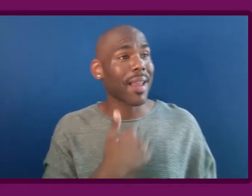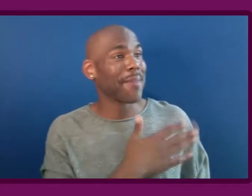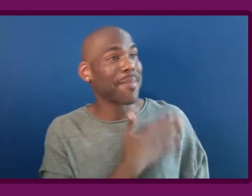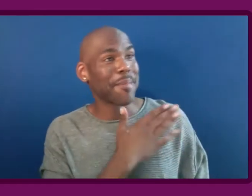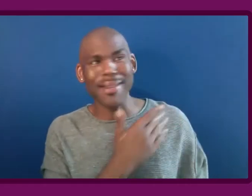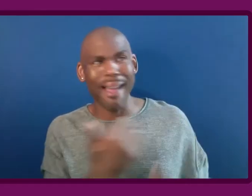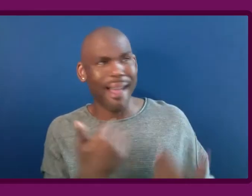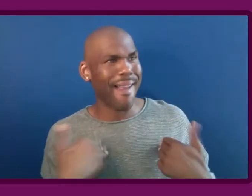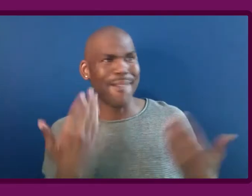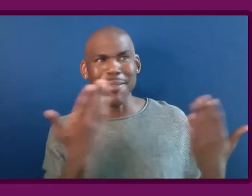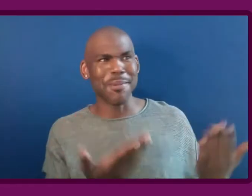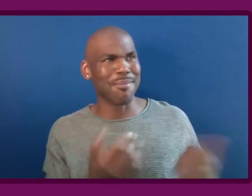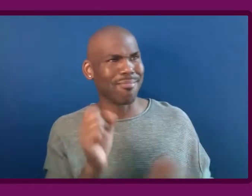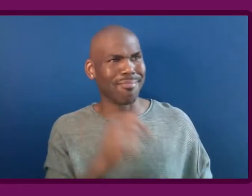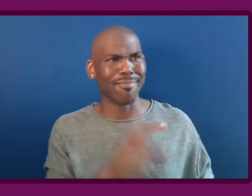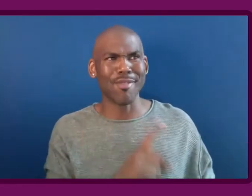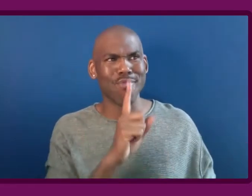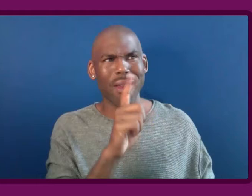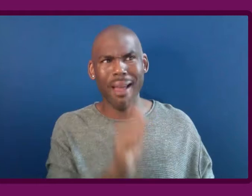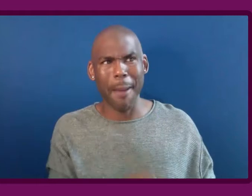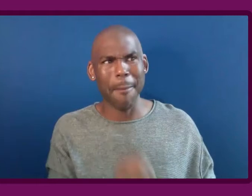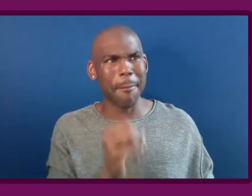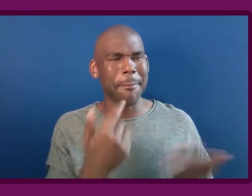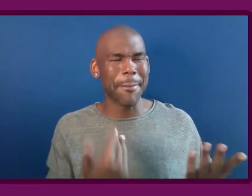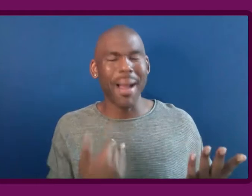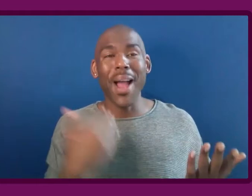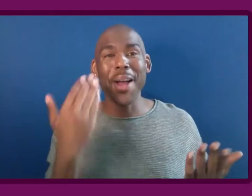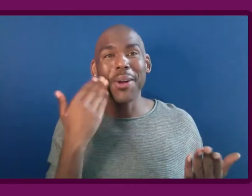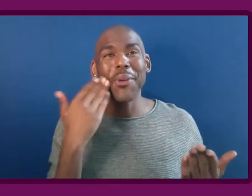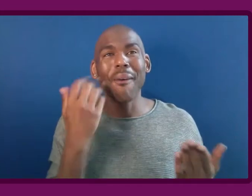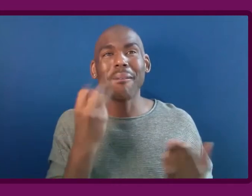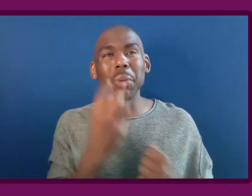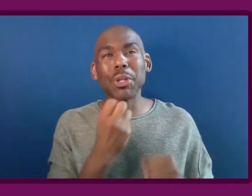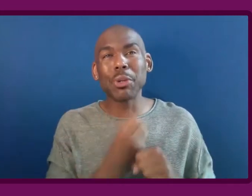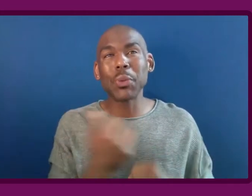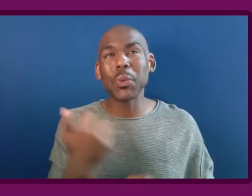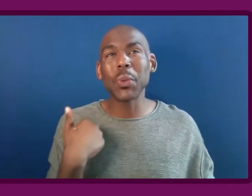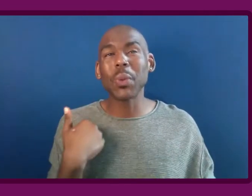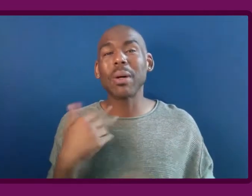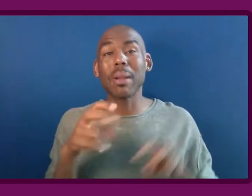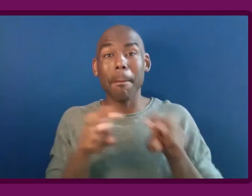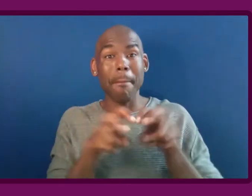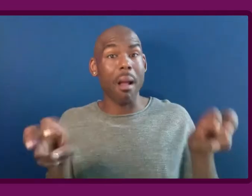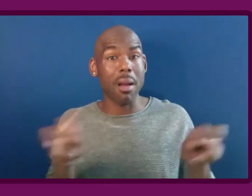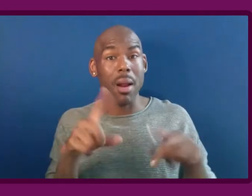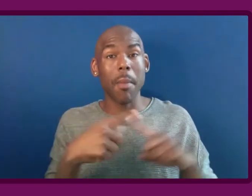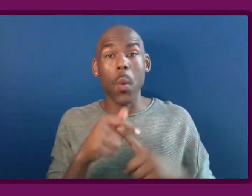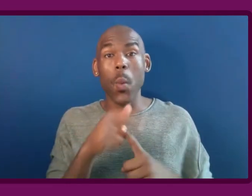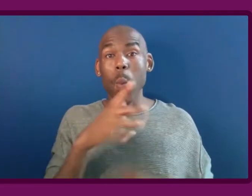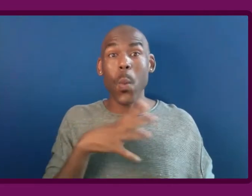Well, I'm so happy to have you. I really am. So I know that a couple years ago, at a panel about